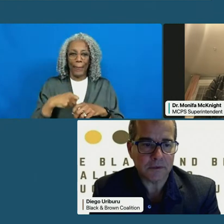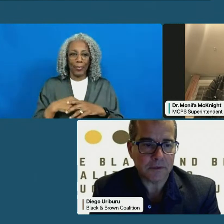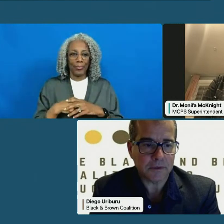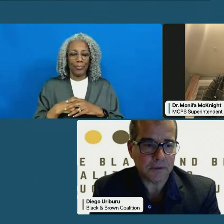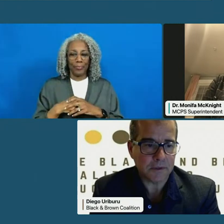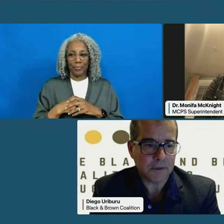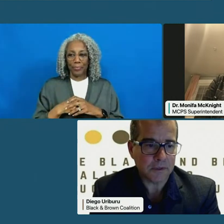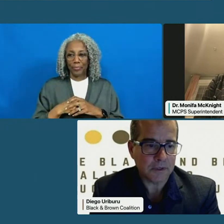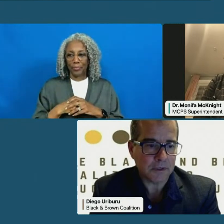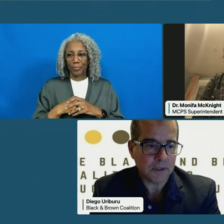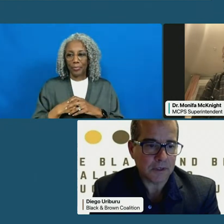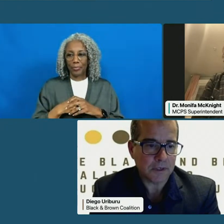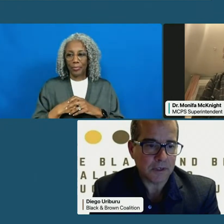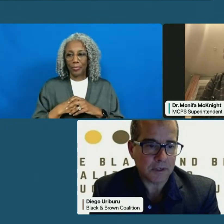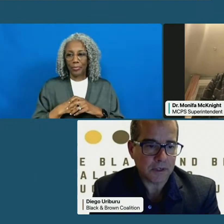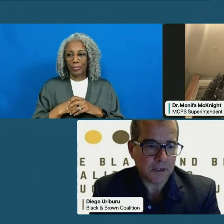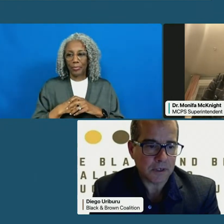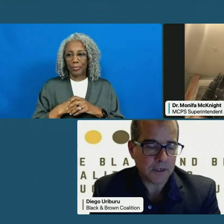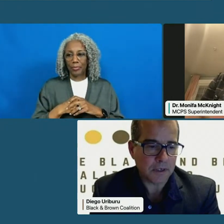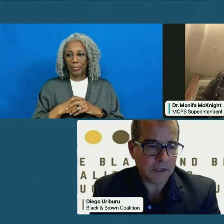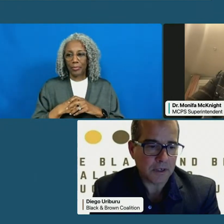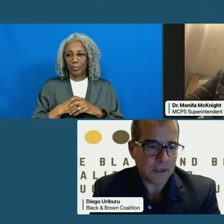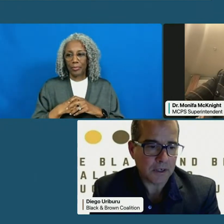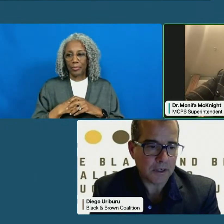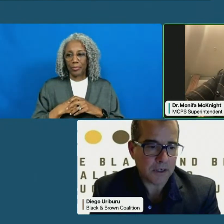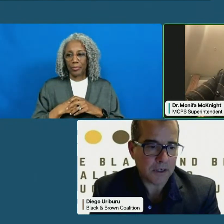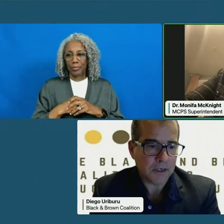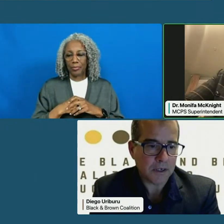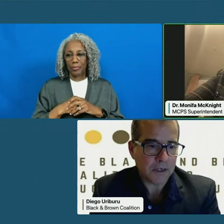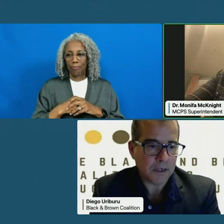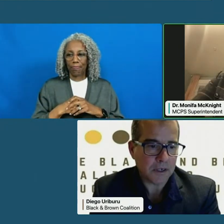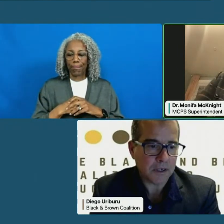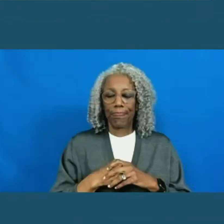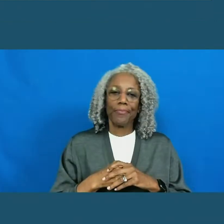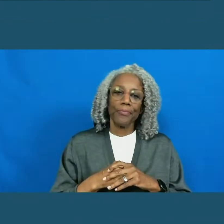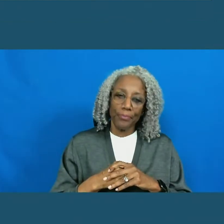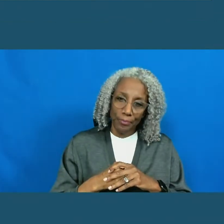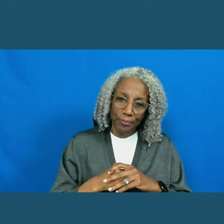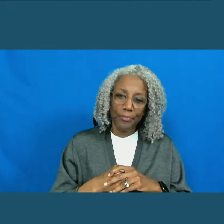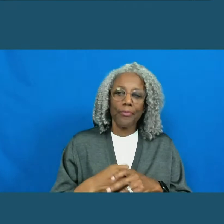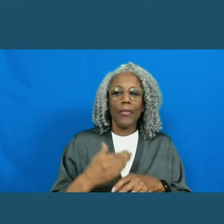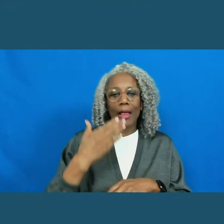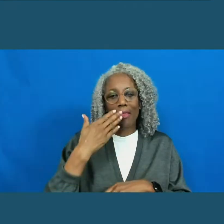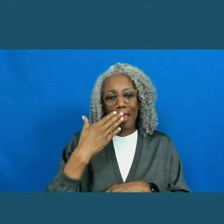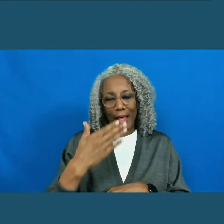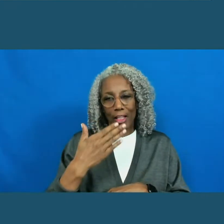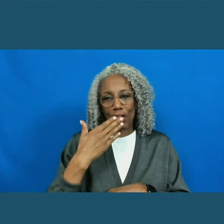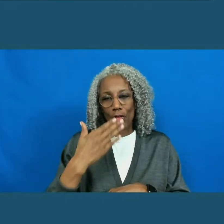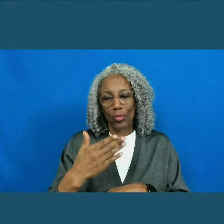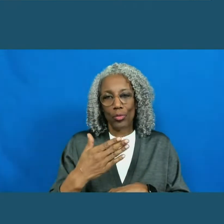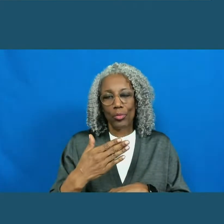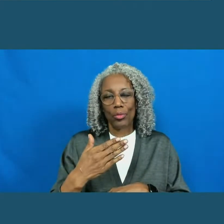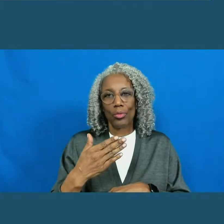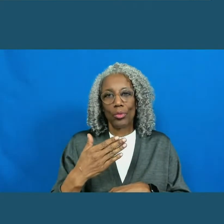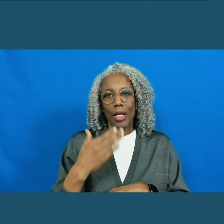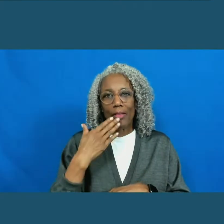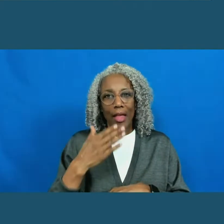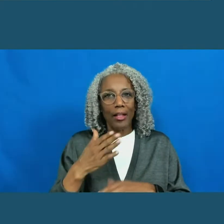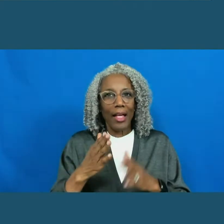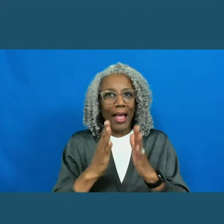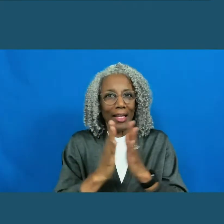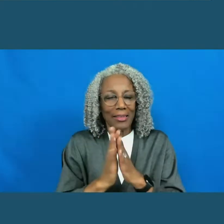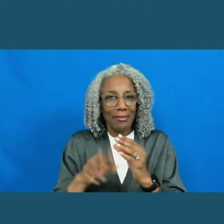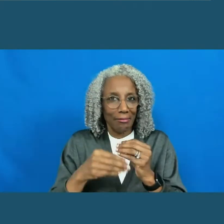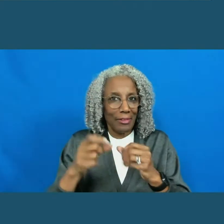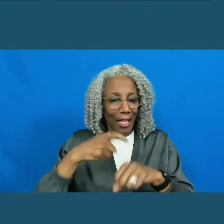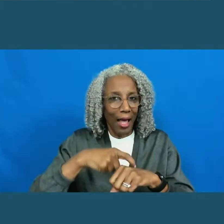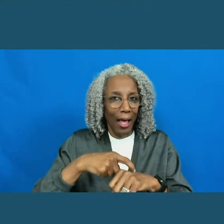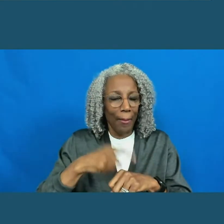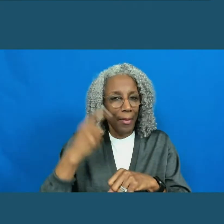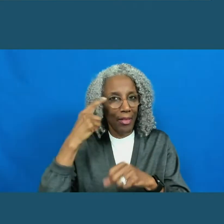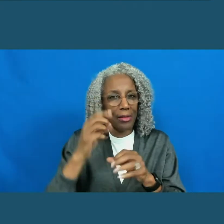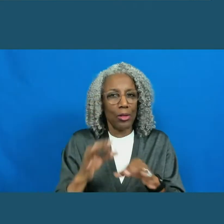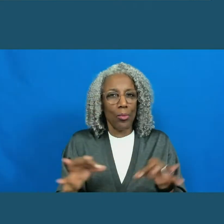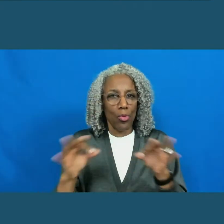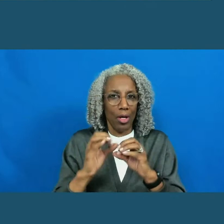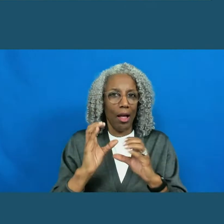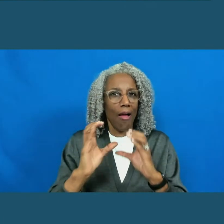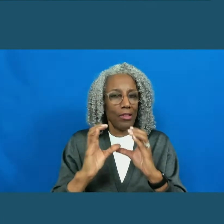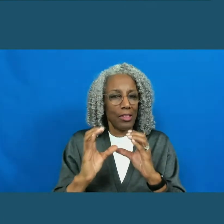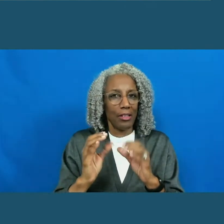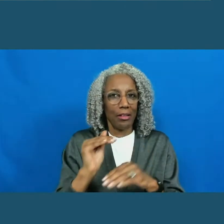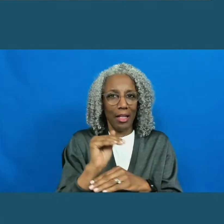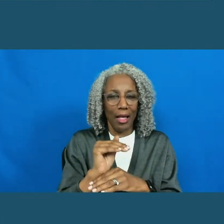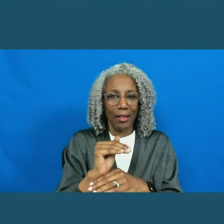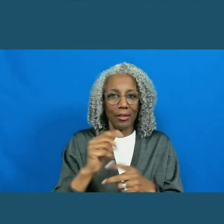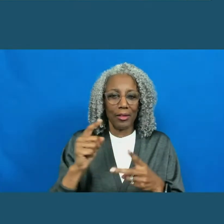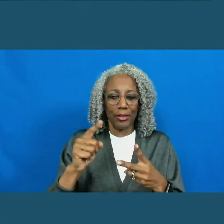time. Okay? So thank you for, um